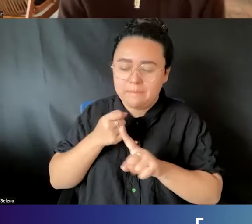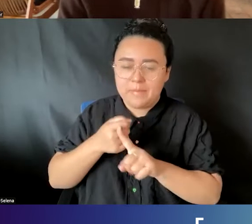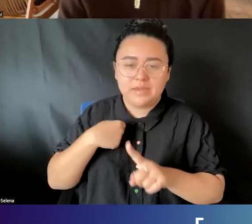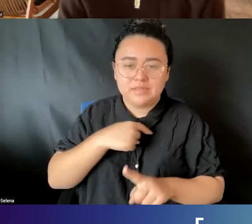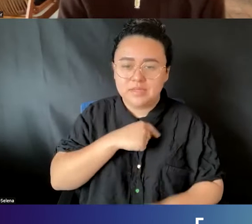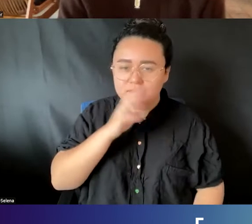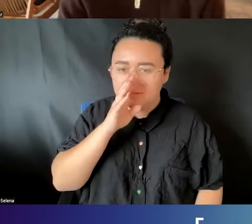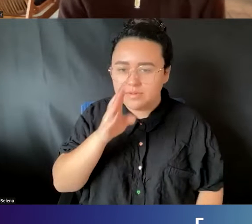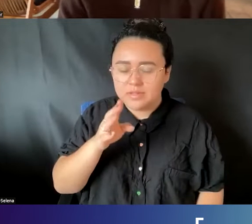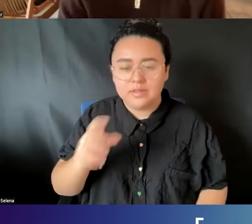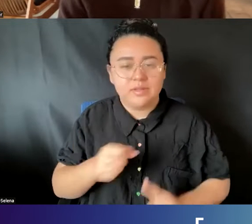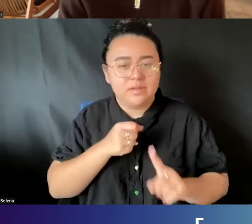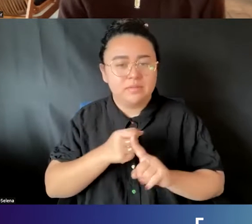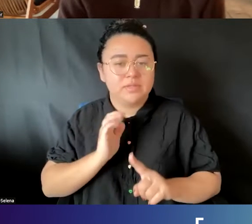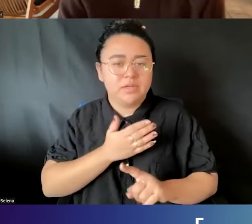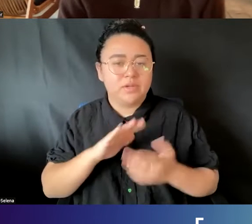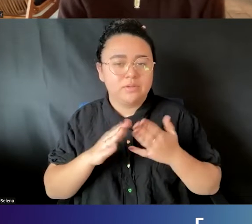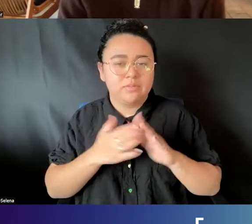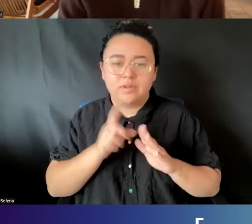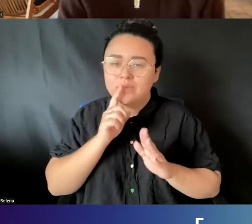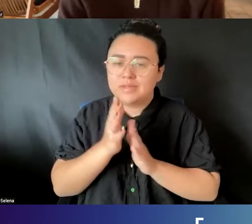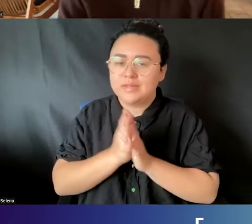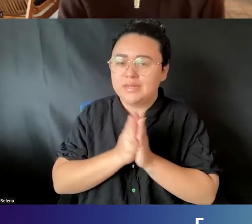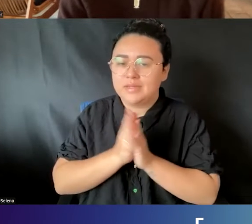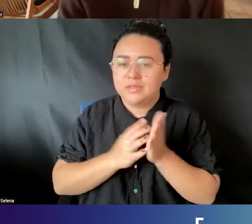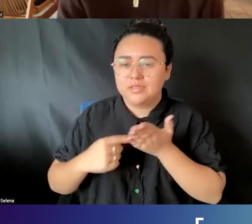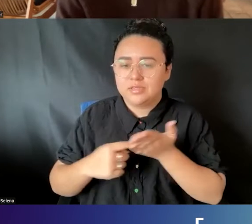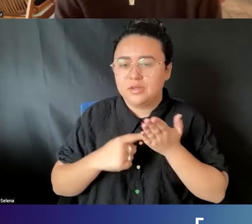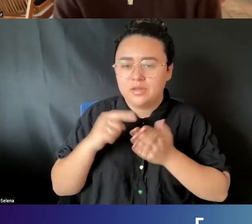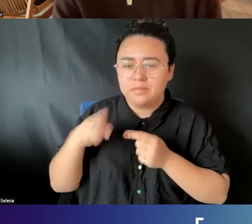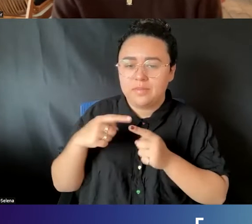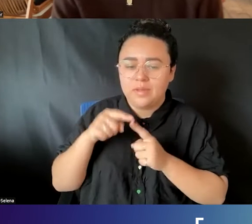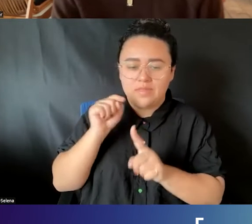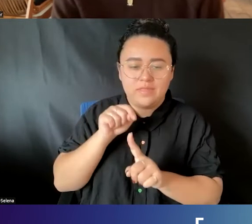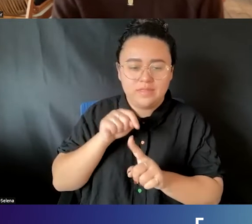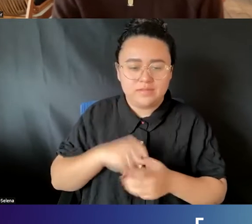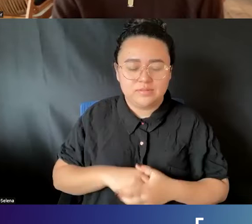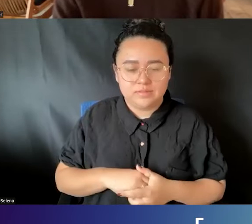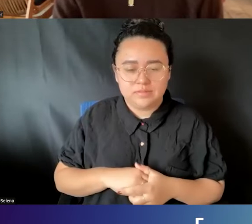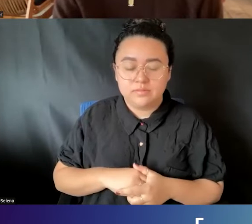So I'm really eager to talk about this. My most recent